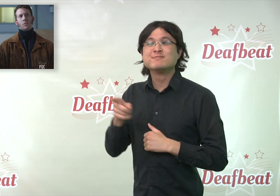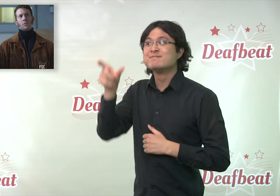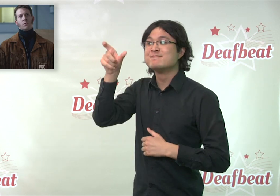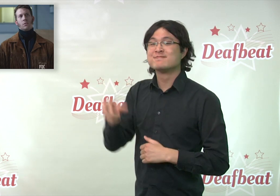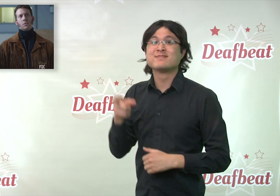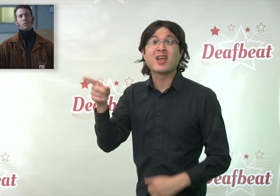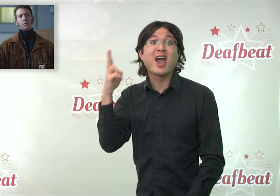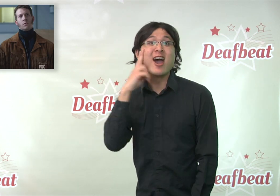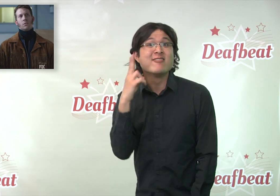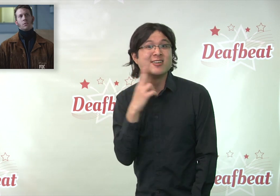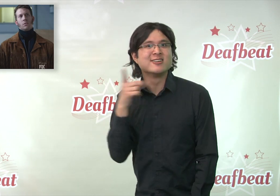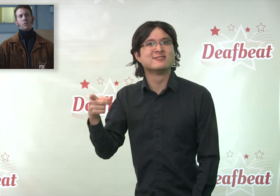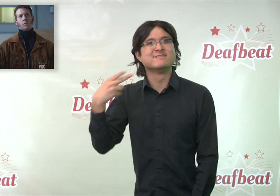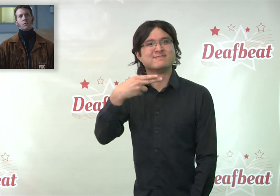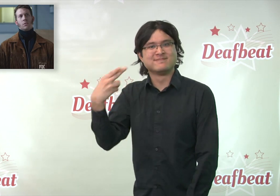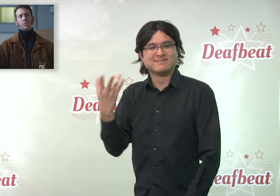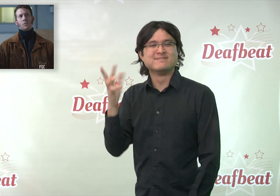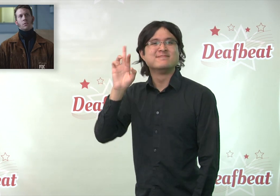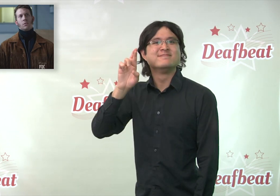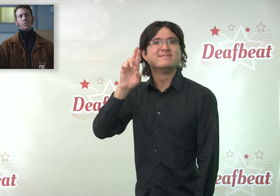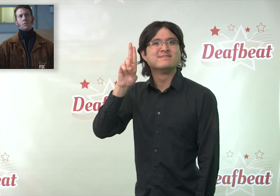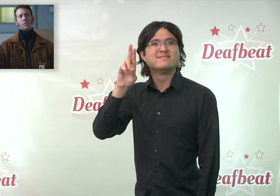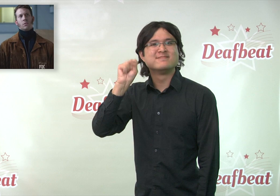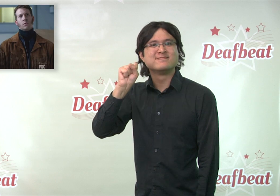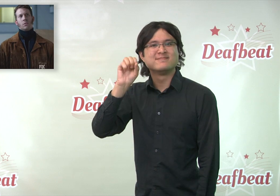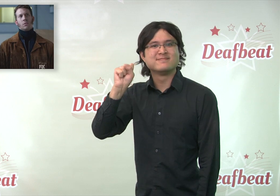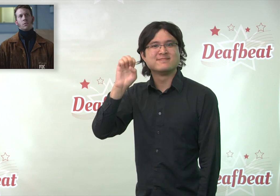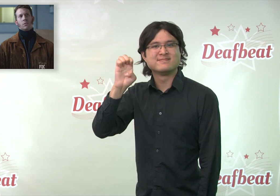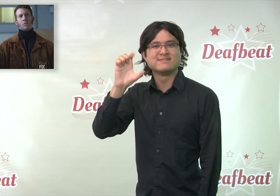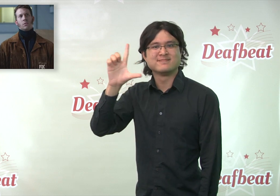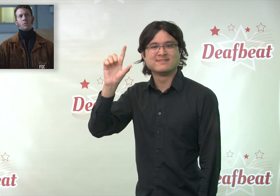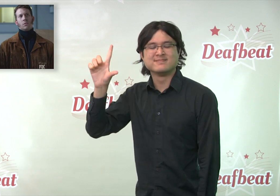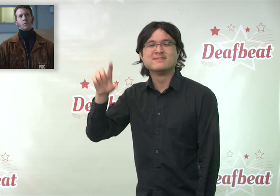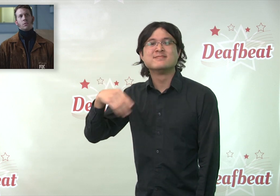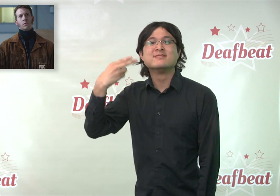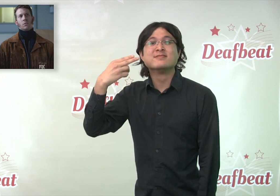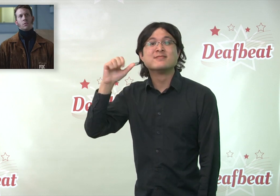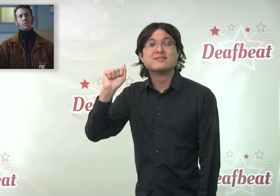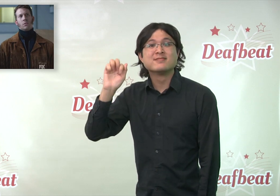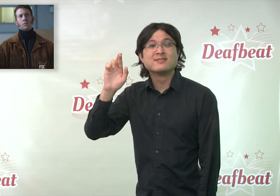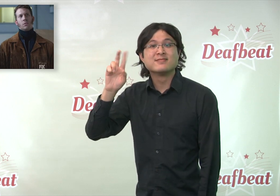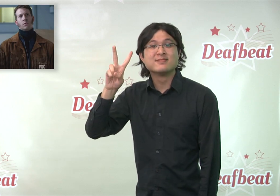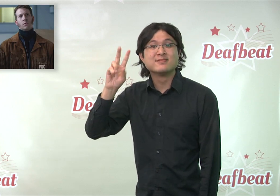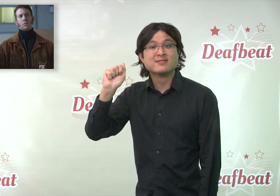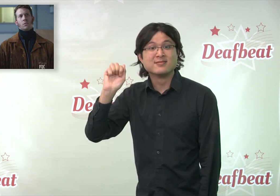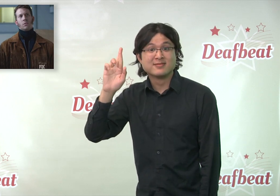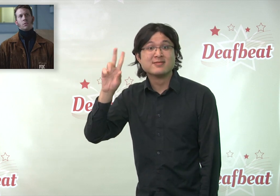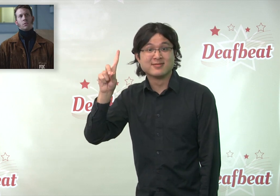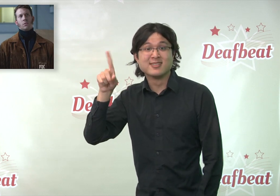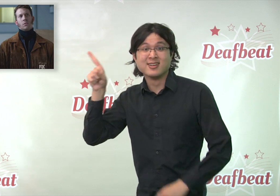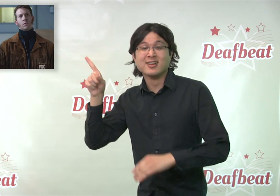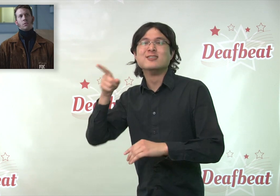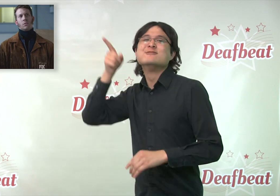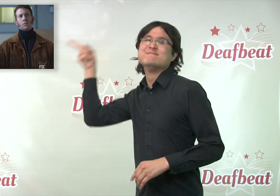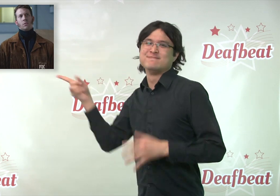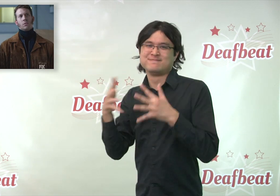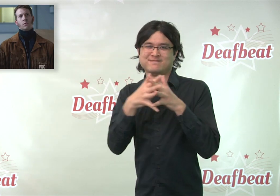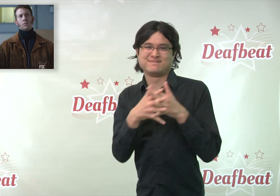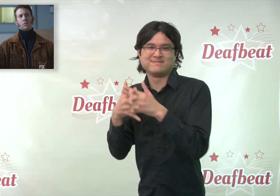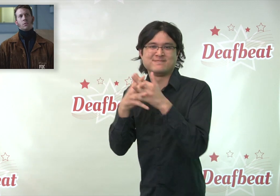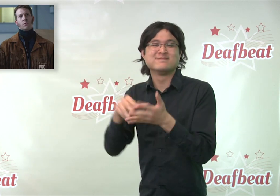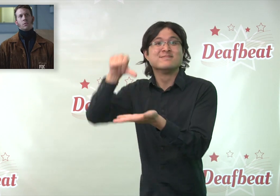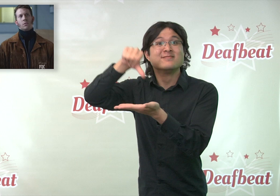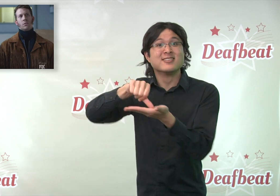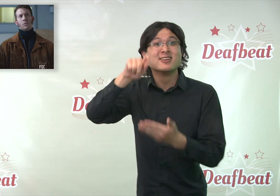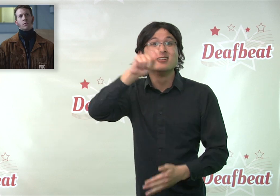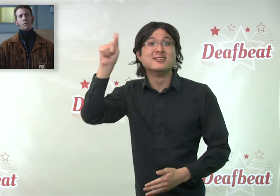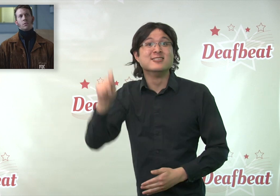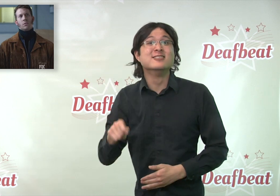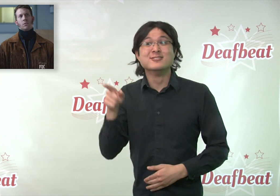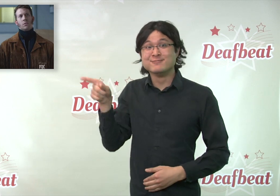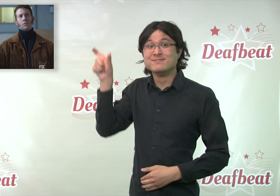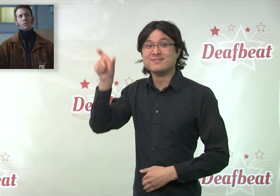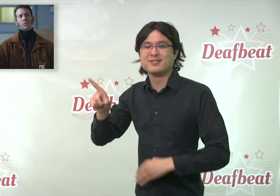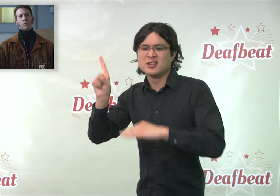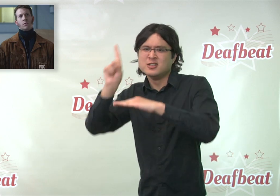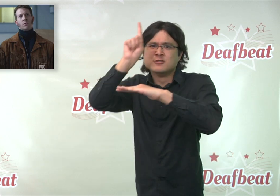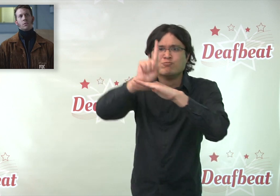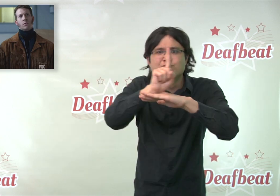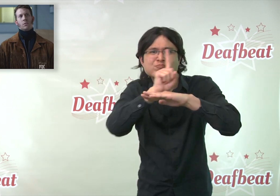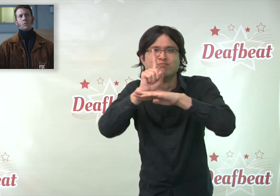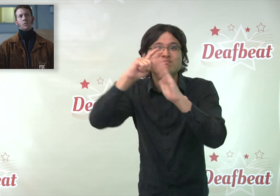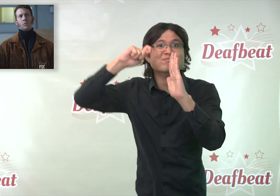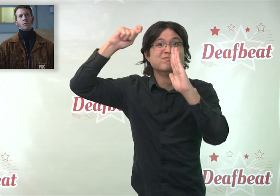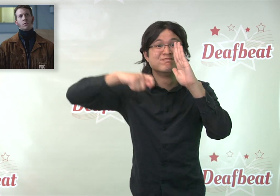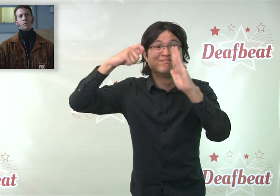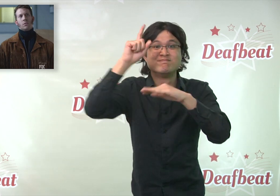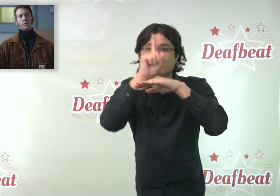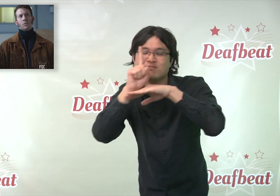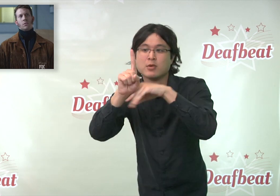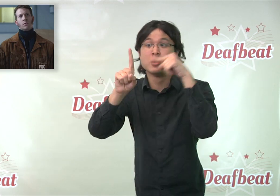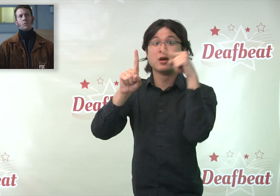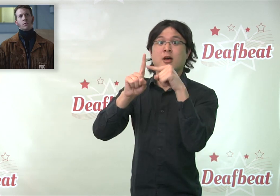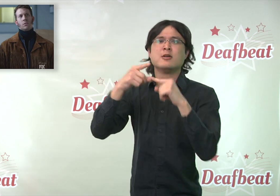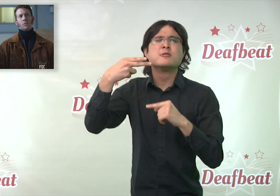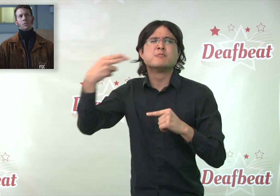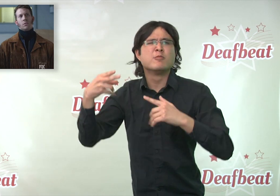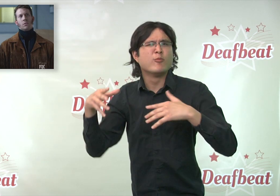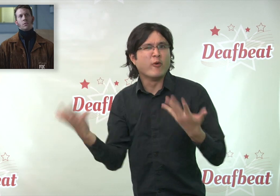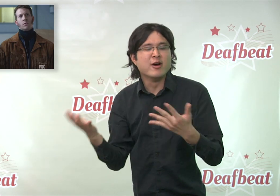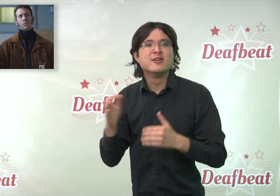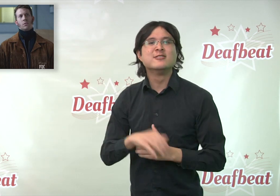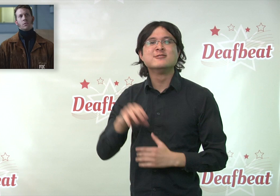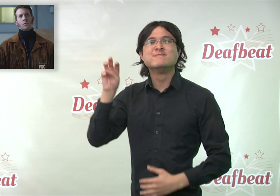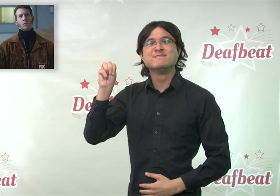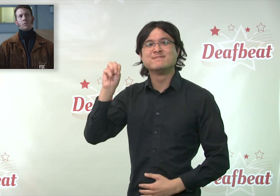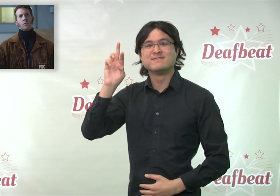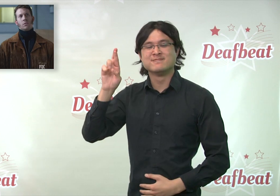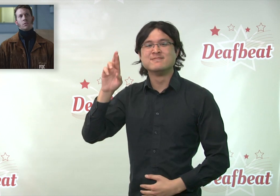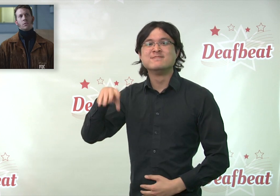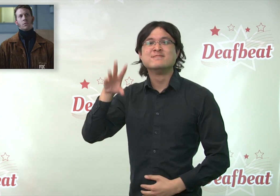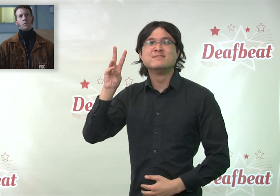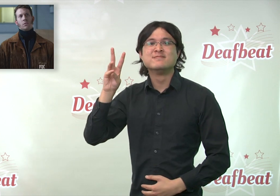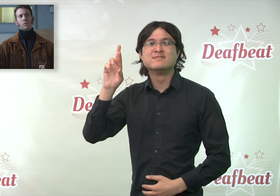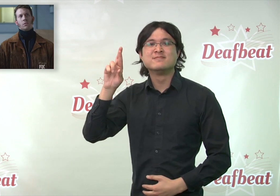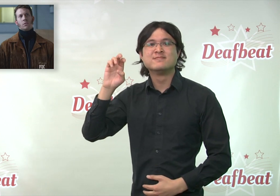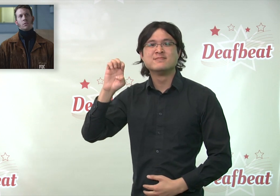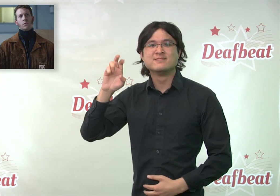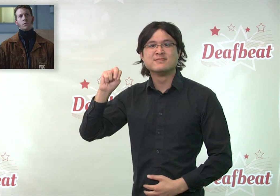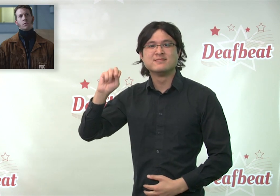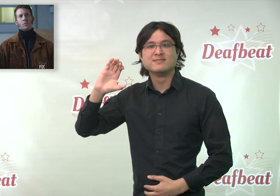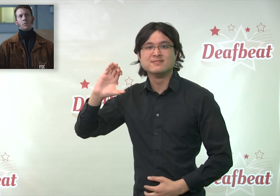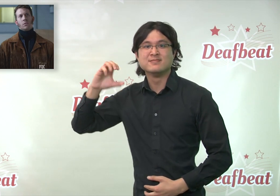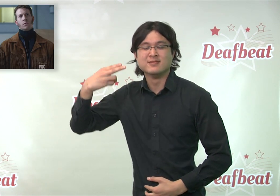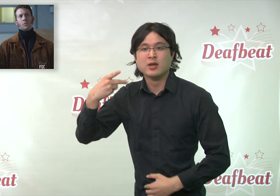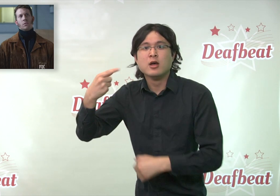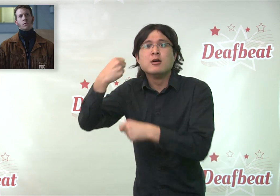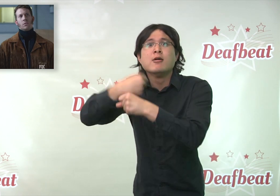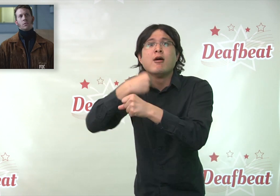This actor is Russell Harvard, from Texas, USA who plays a character called Mr. Wrench